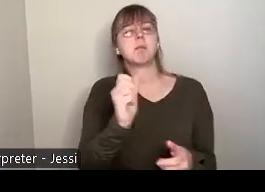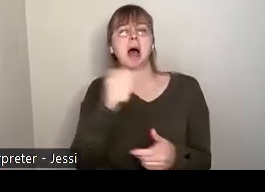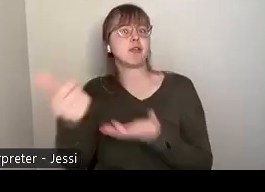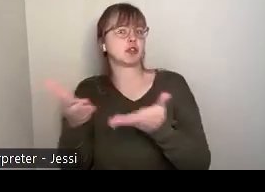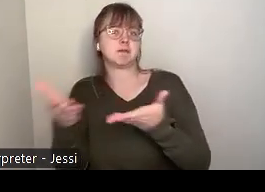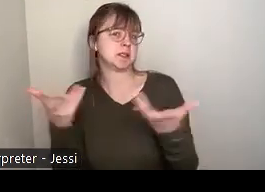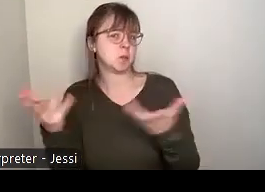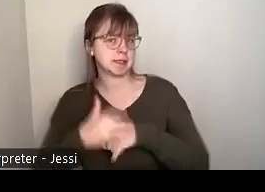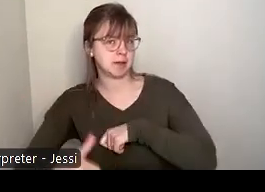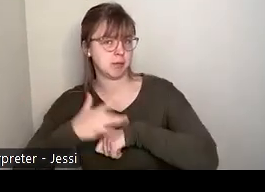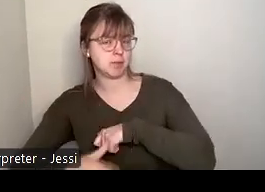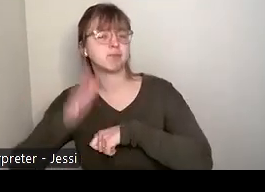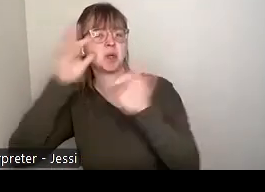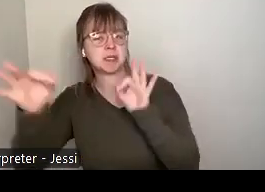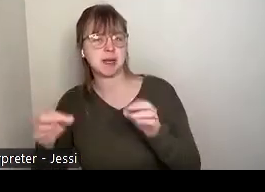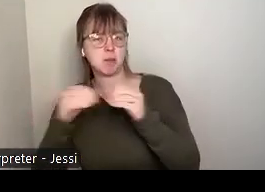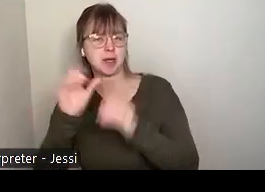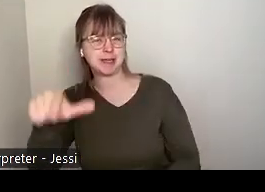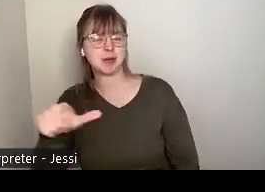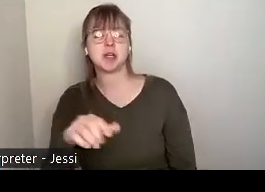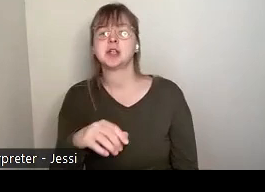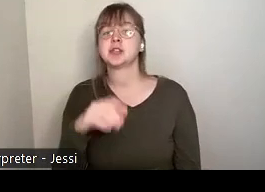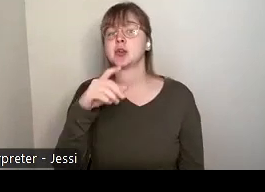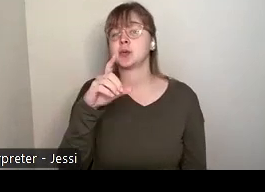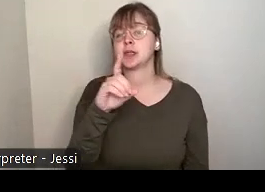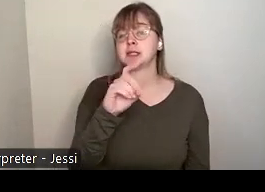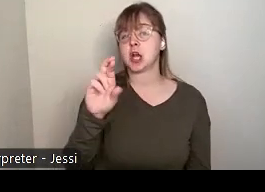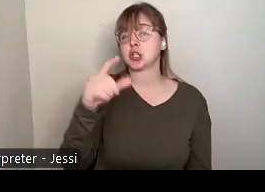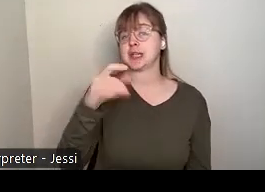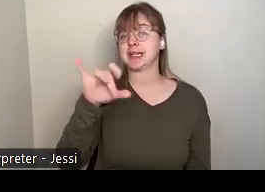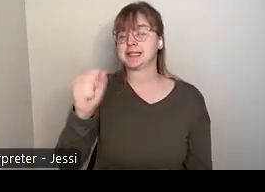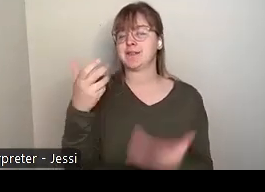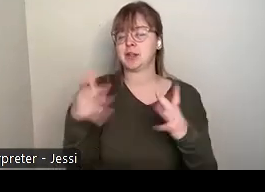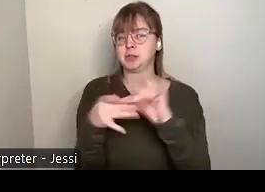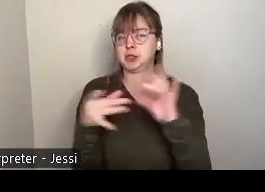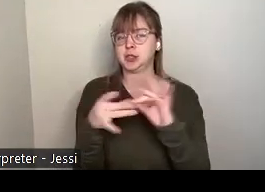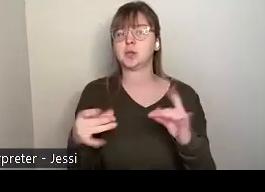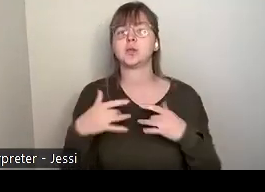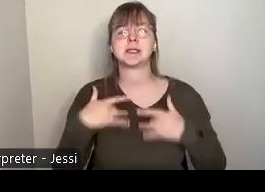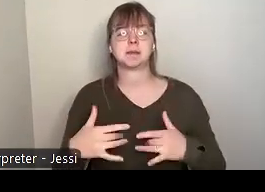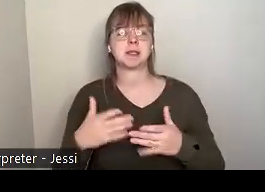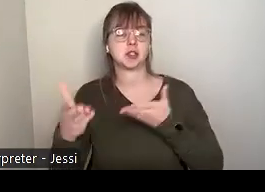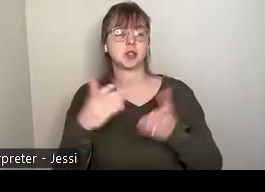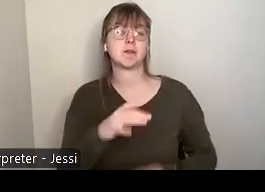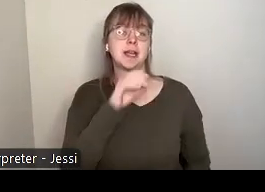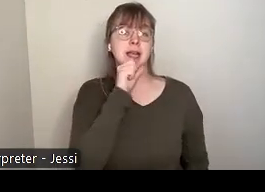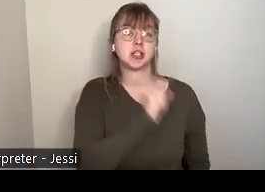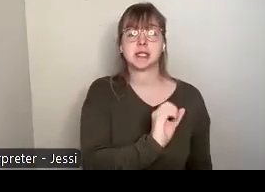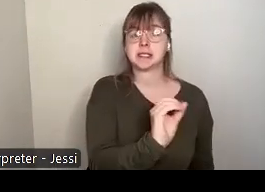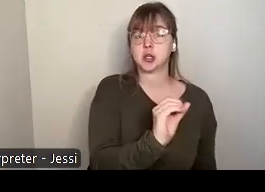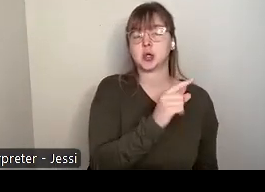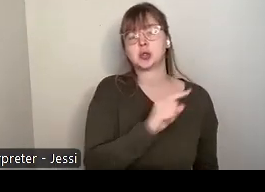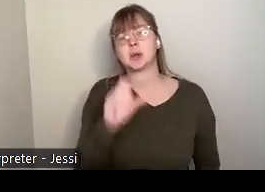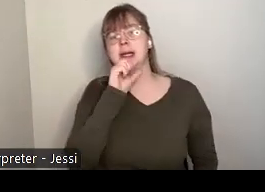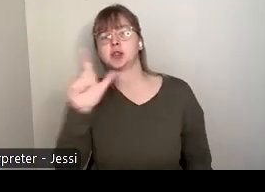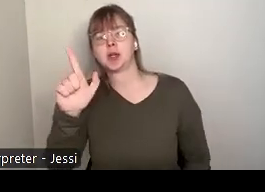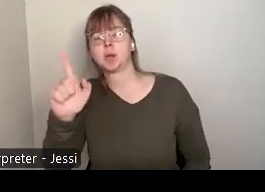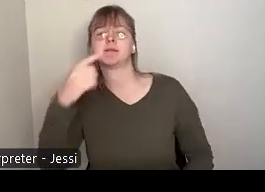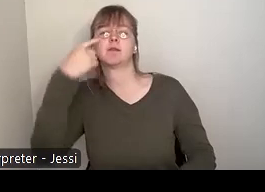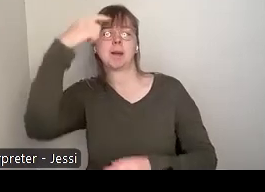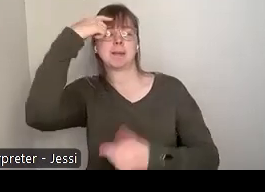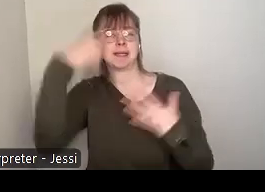Dr Albert gilis says we are service that serve 0 to 21 in the mental health space okay so I have